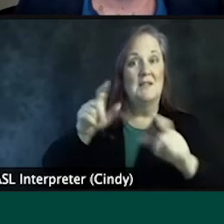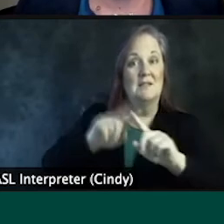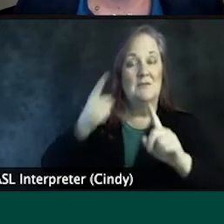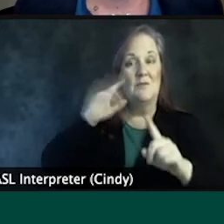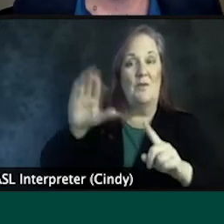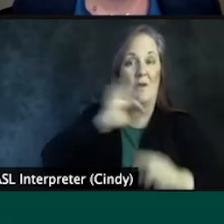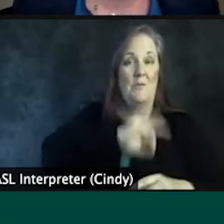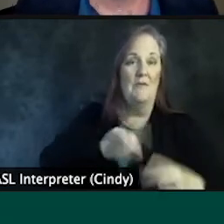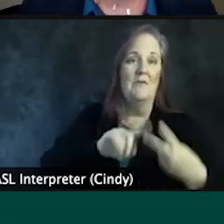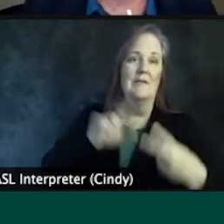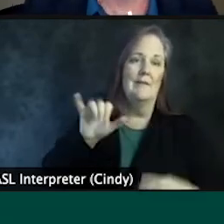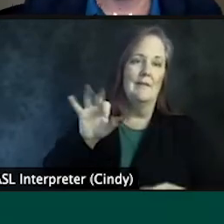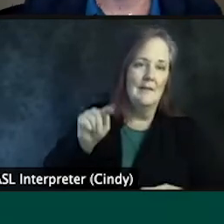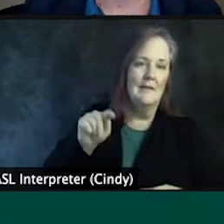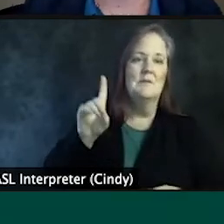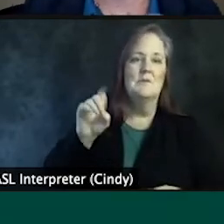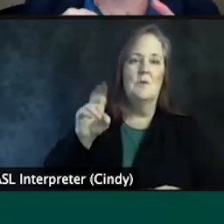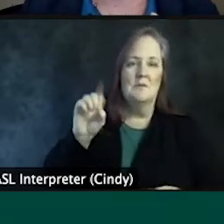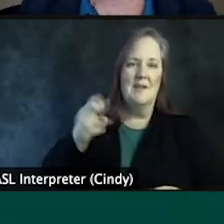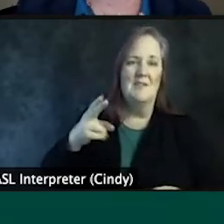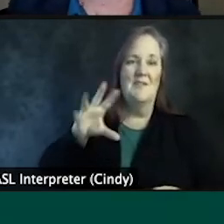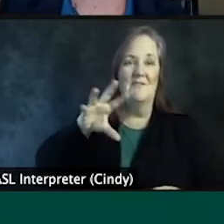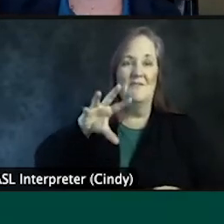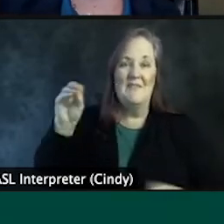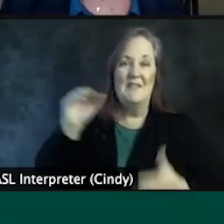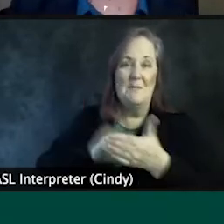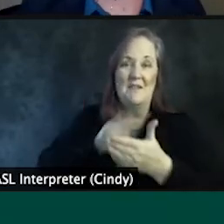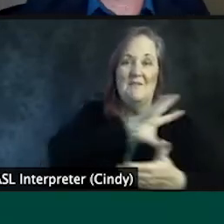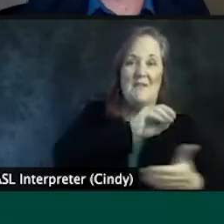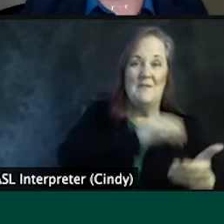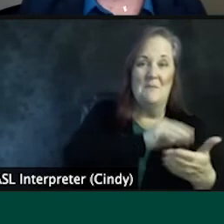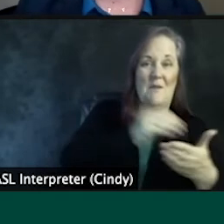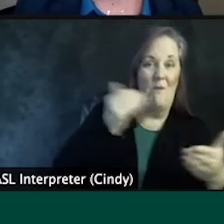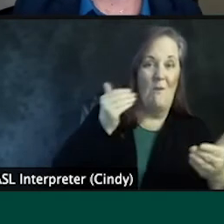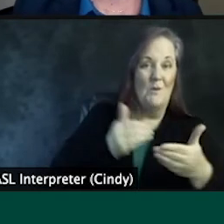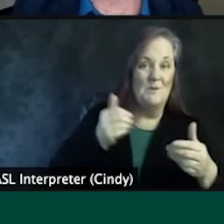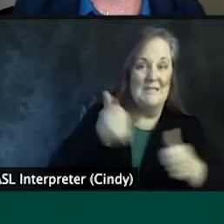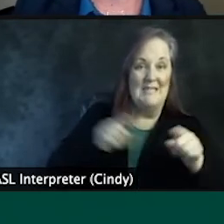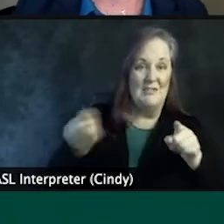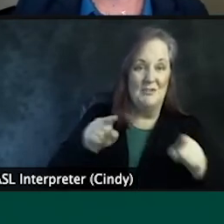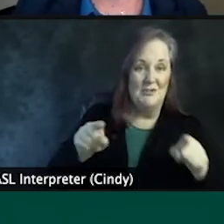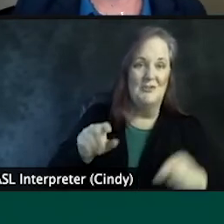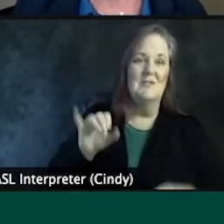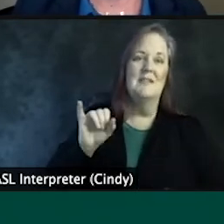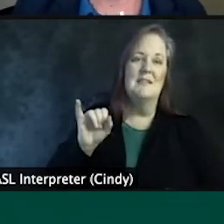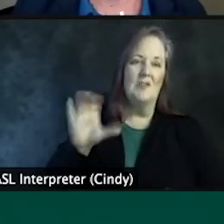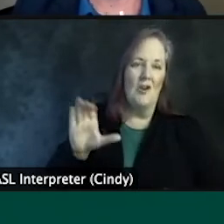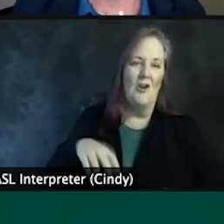Are there laws -- so this proposition will keep drivers as independent contractors? That's correct.